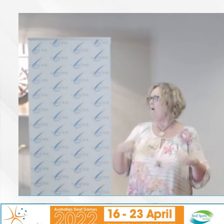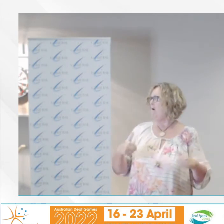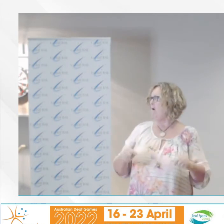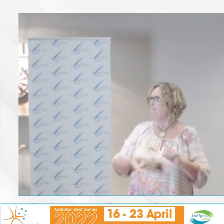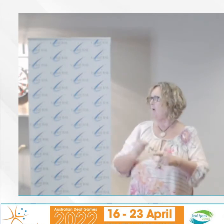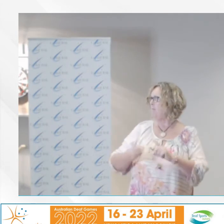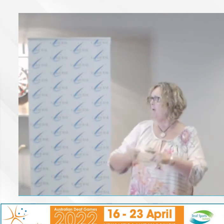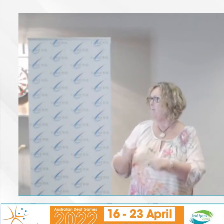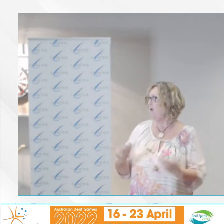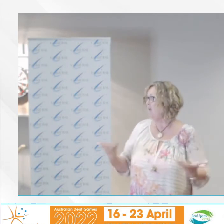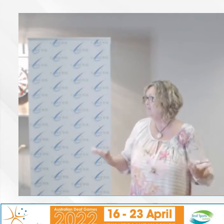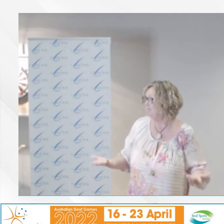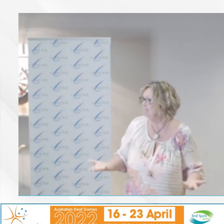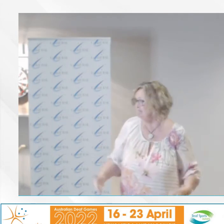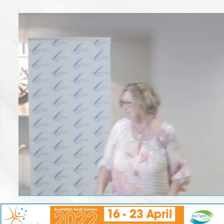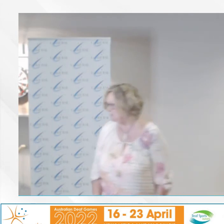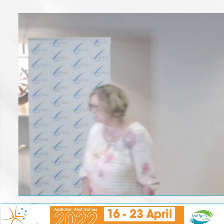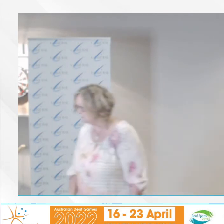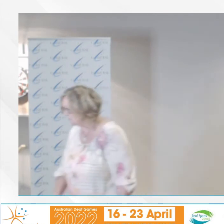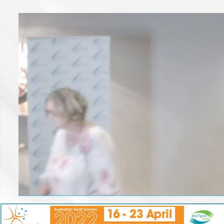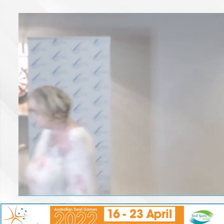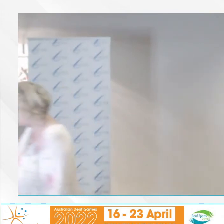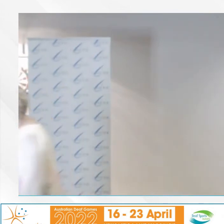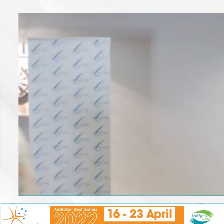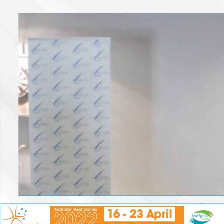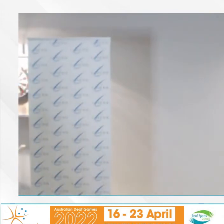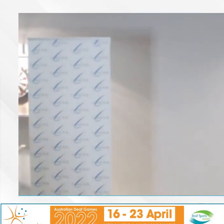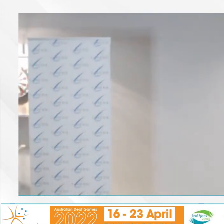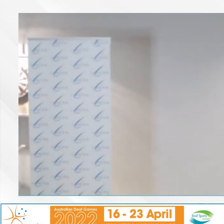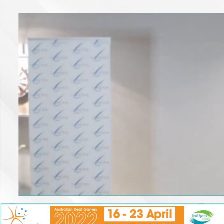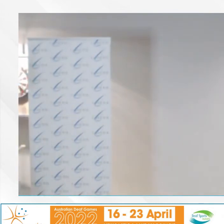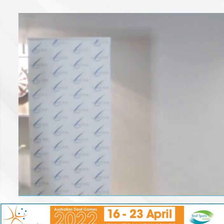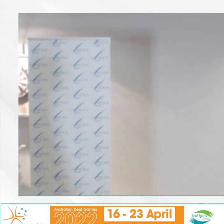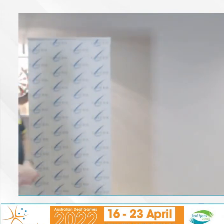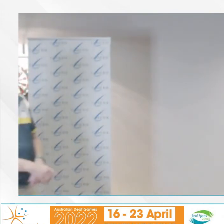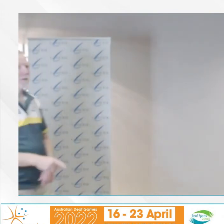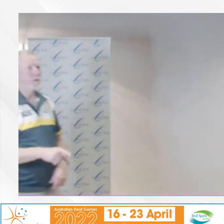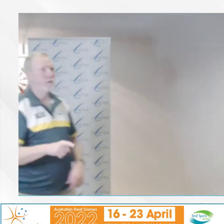we need to make sure that they know about the game so they can get involved in the games